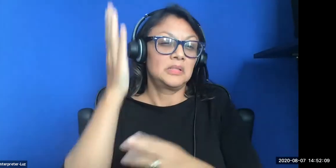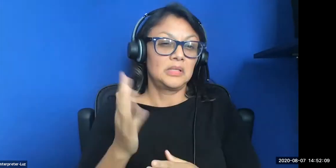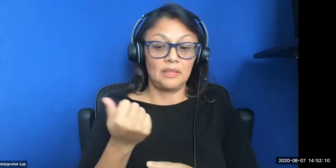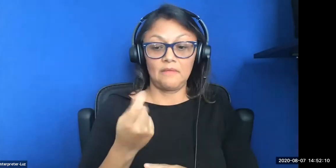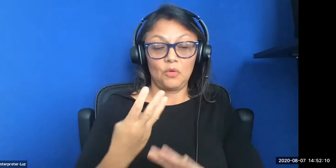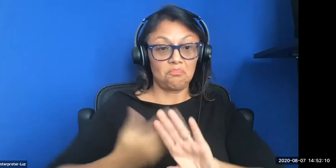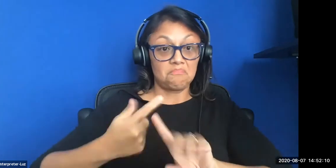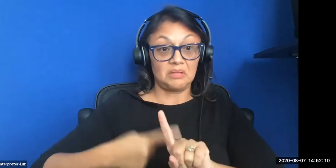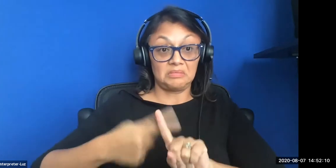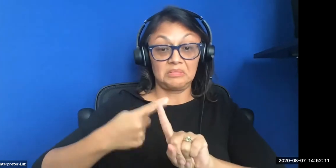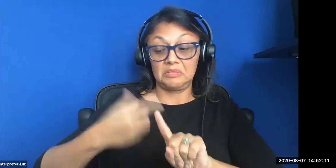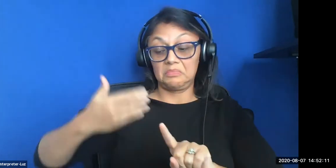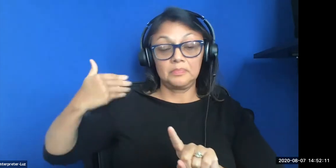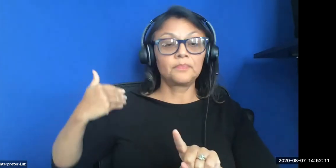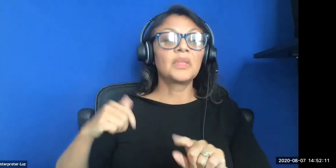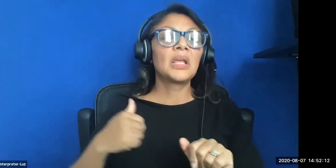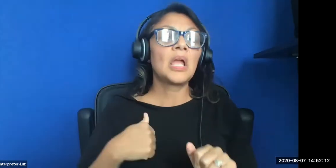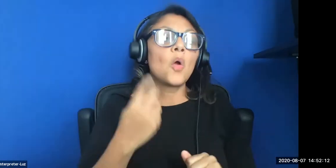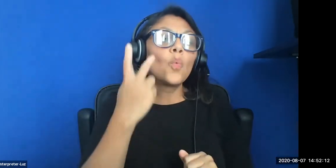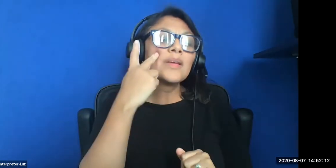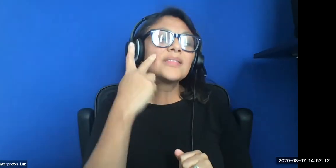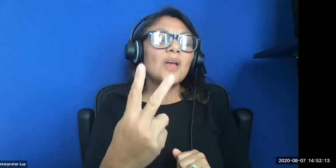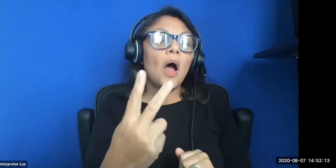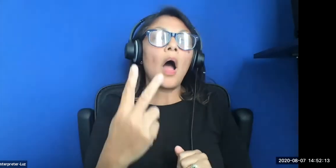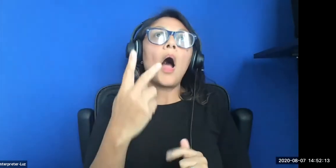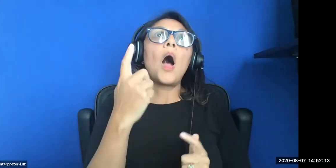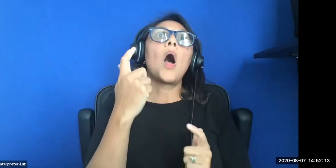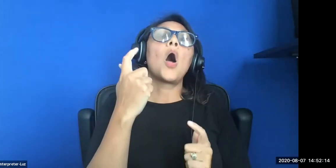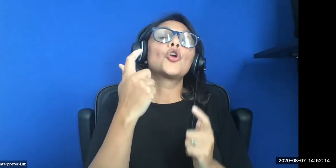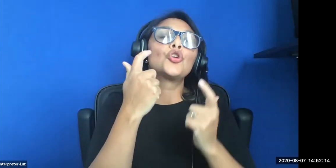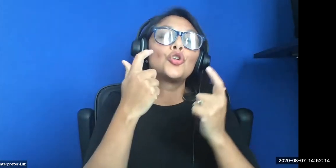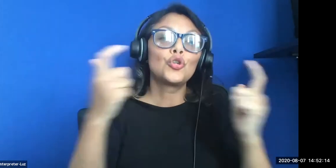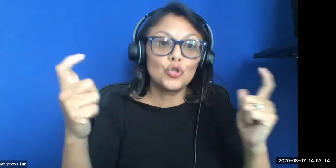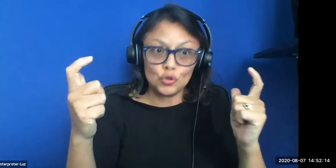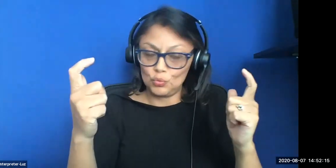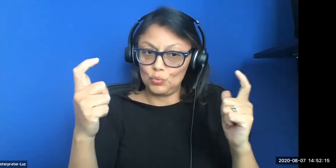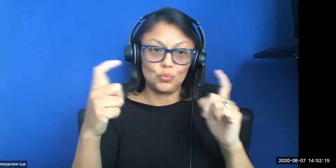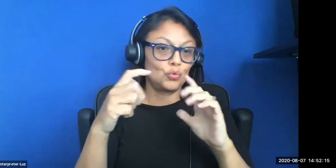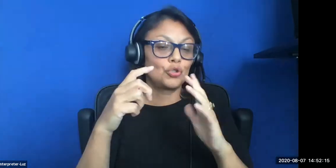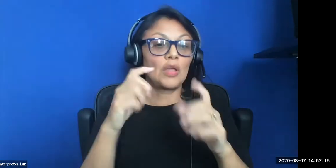Channelle Charest: And that was really because we saw such a huge downturn in workforce development.